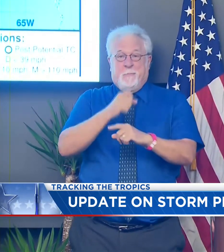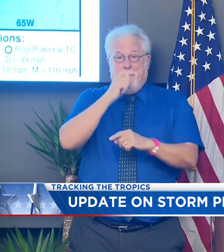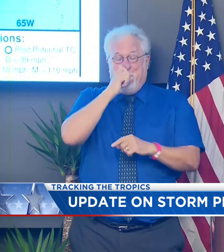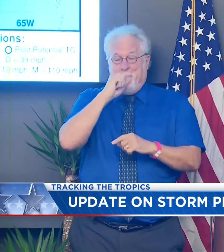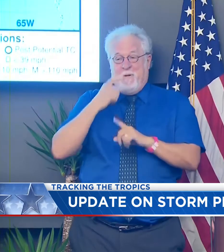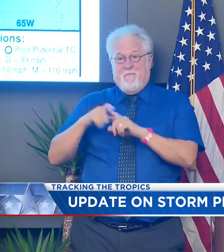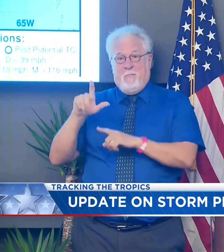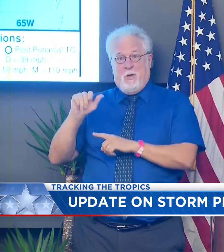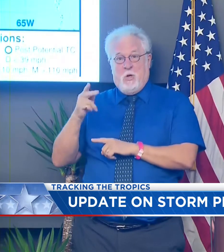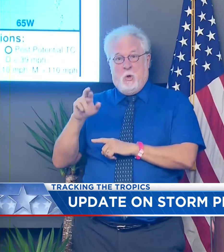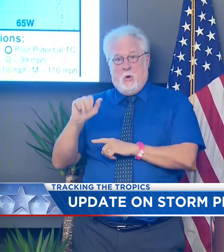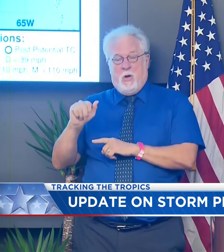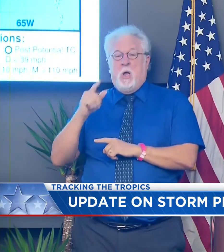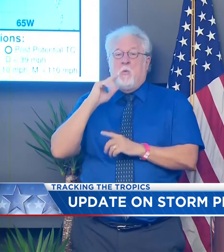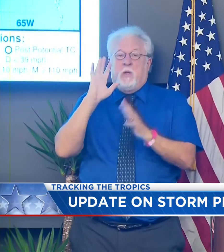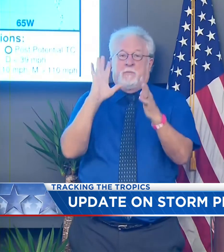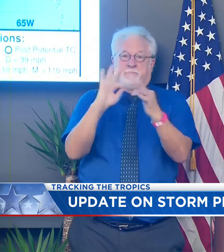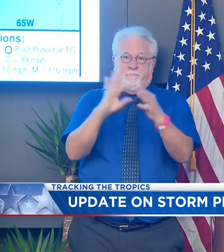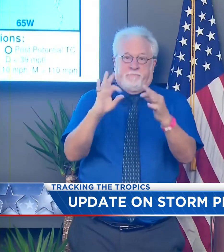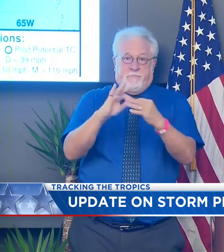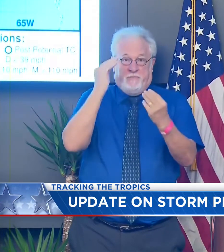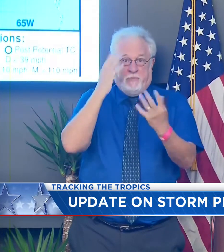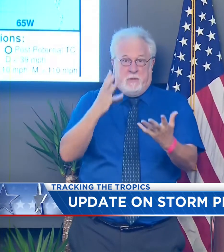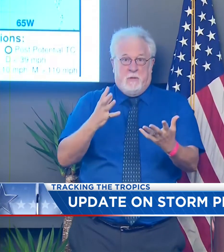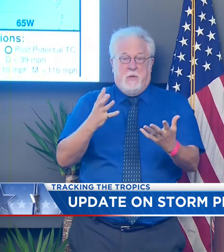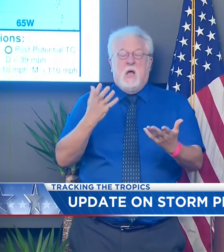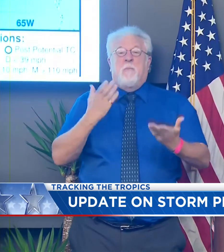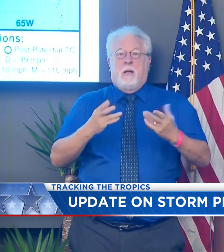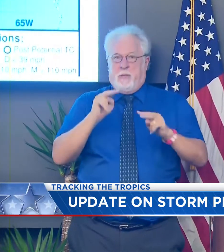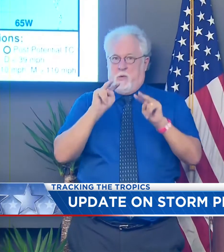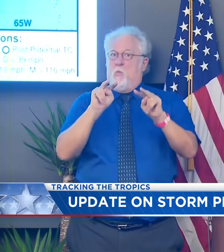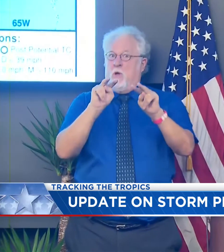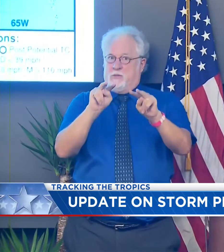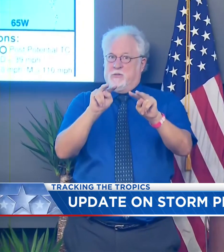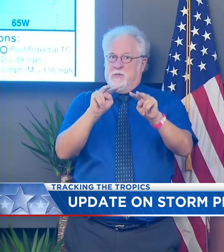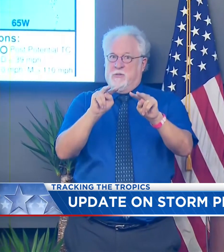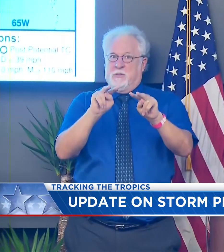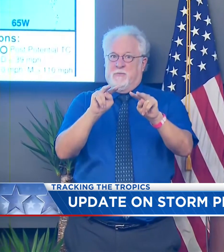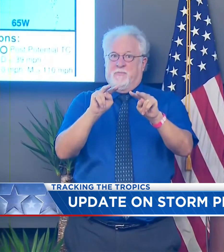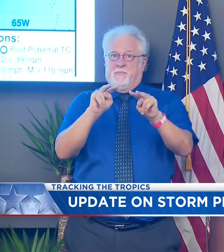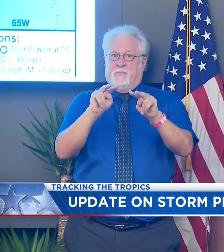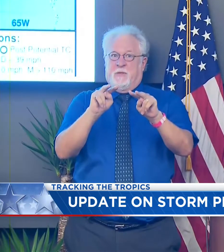AS IT MOVES EAST TO WEST, THERE WILL BE IMPACTS PRE-LANDFALL FROM LAURA. WE'RE GOING TO GIVE YOU A LOT OF